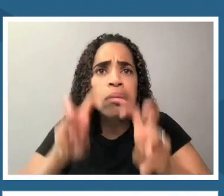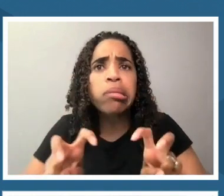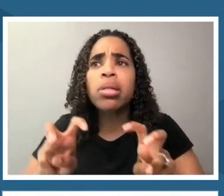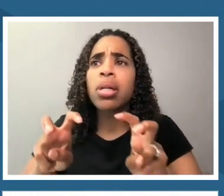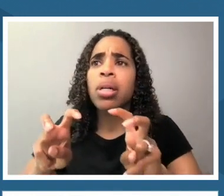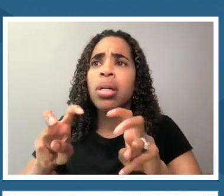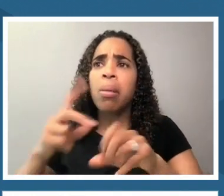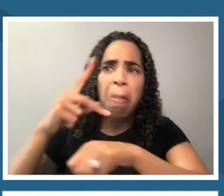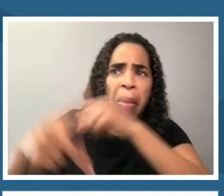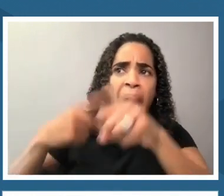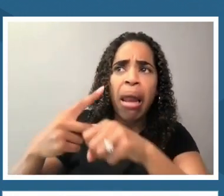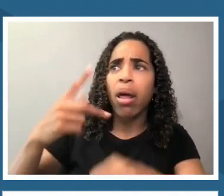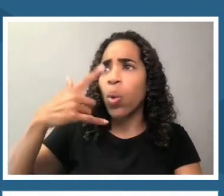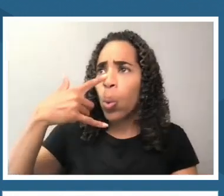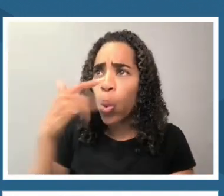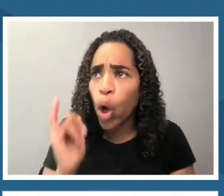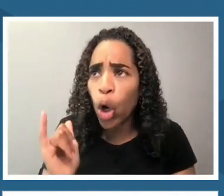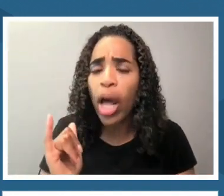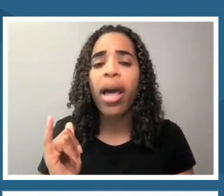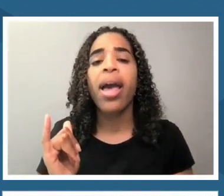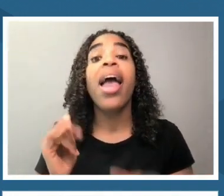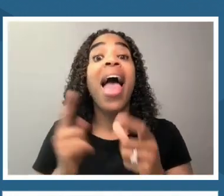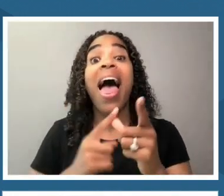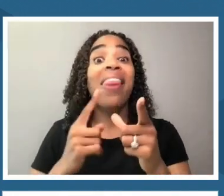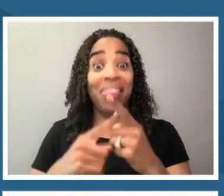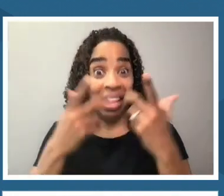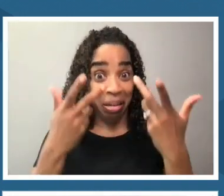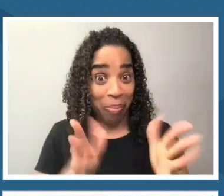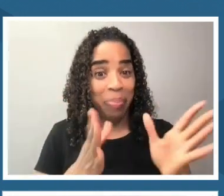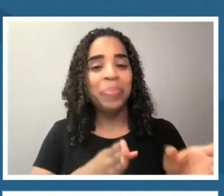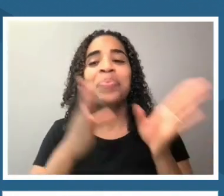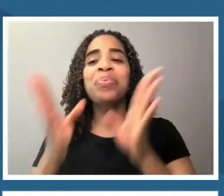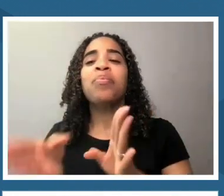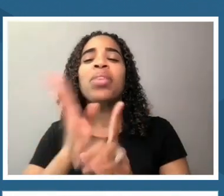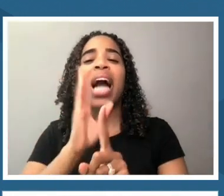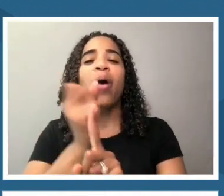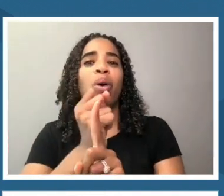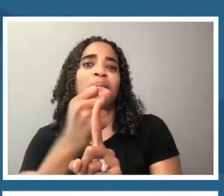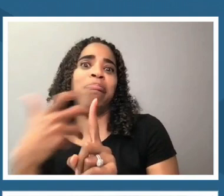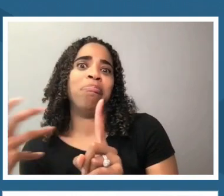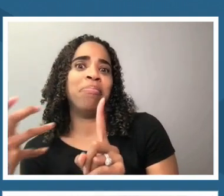and then i will dive deeper into